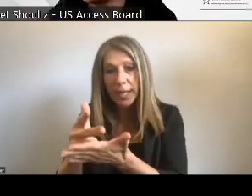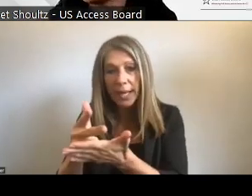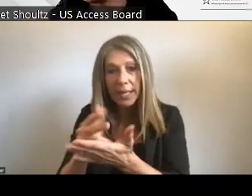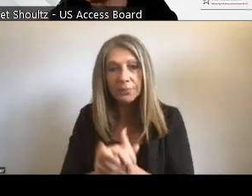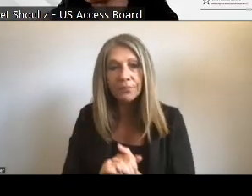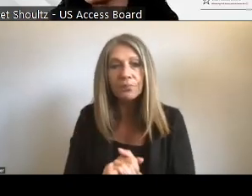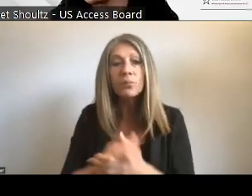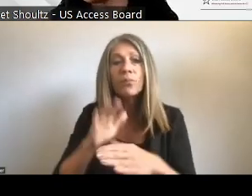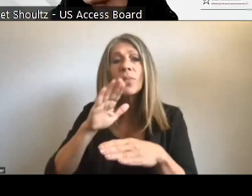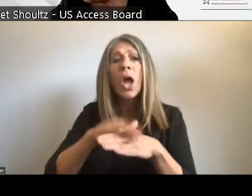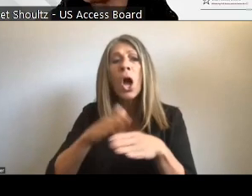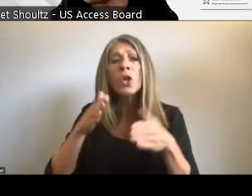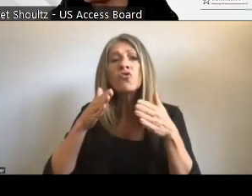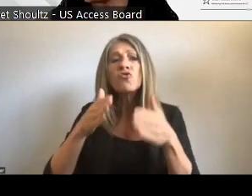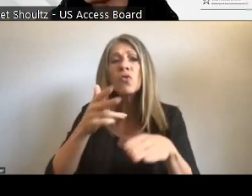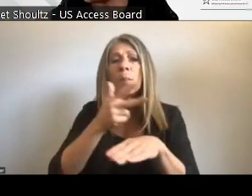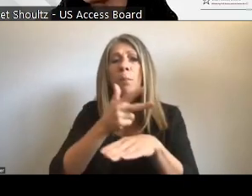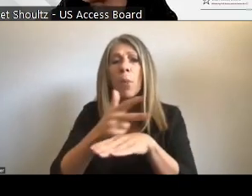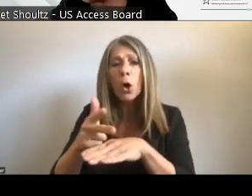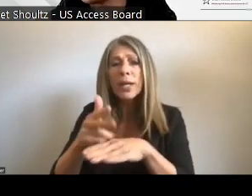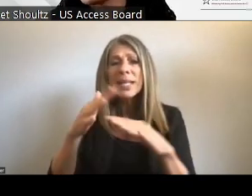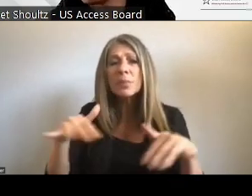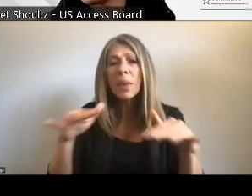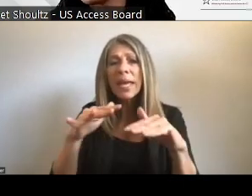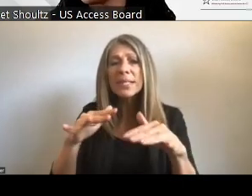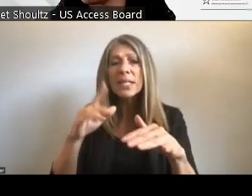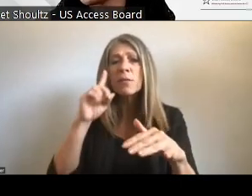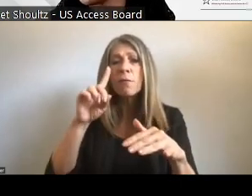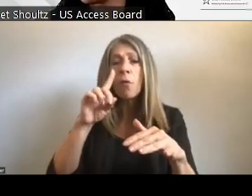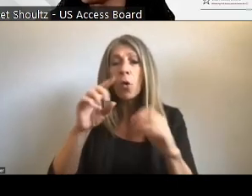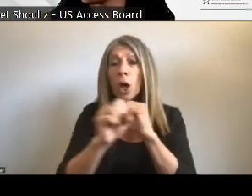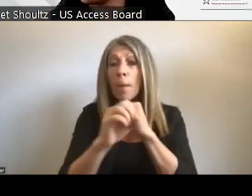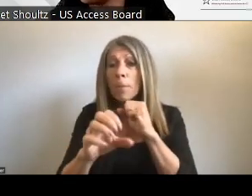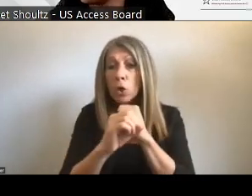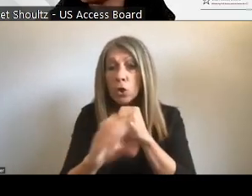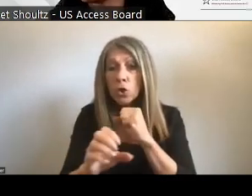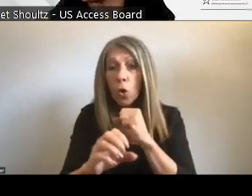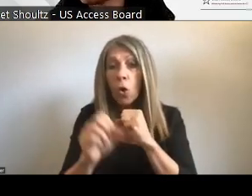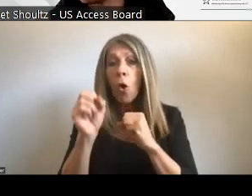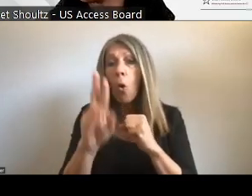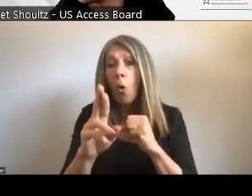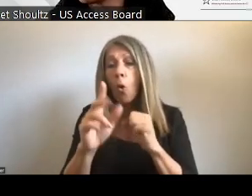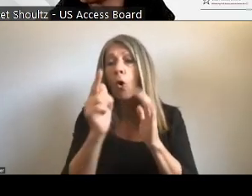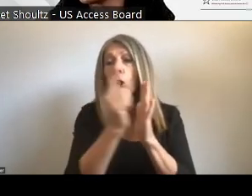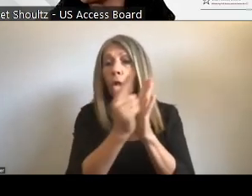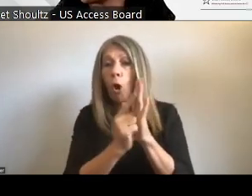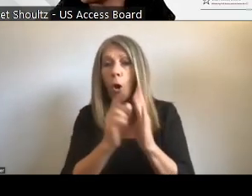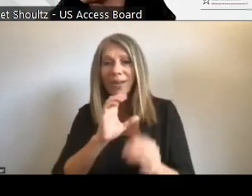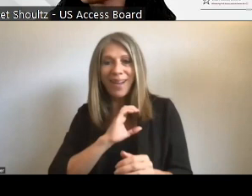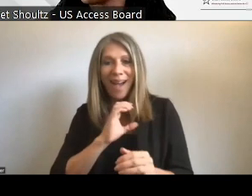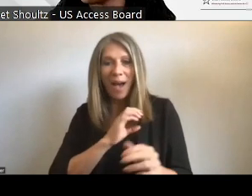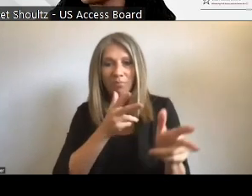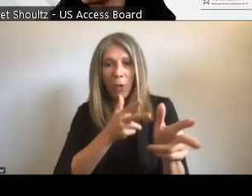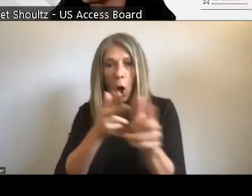On-street parking spaces designated exclusively for commercial or law enforcement vehicles are not